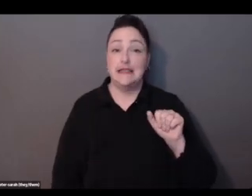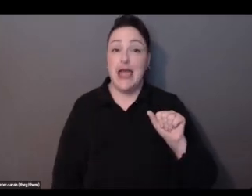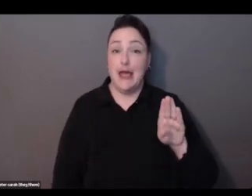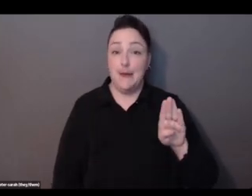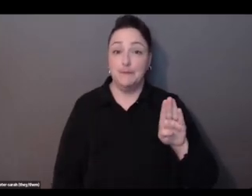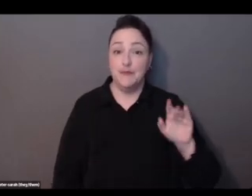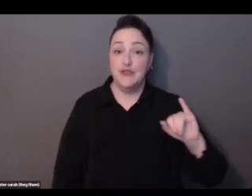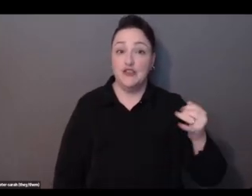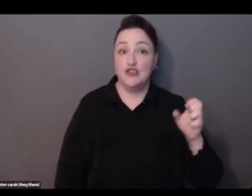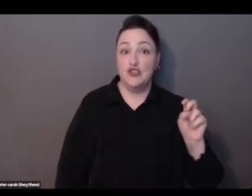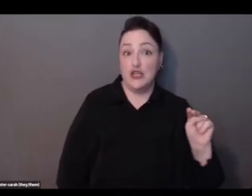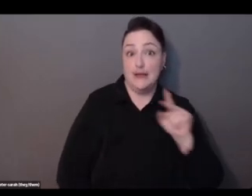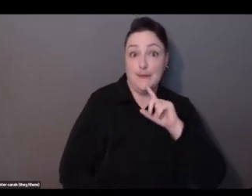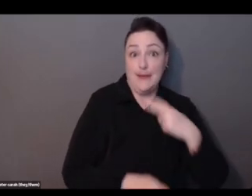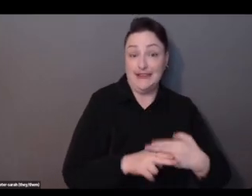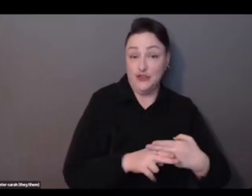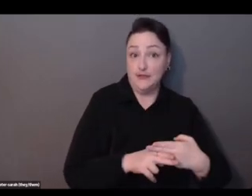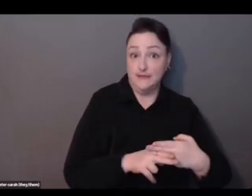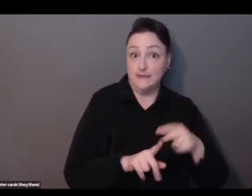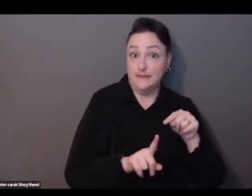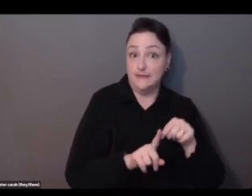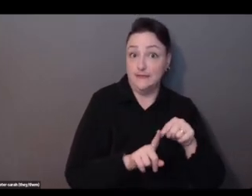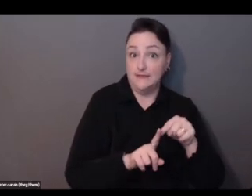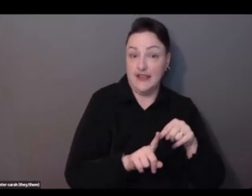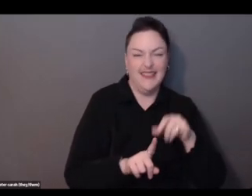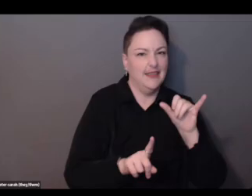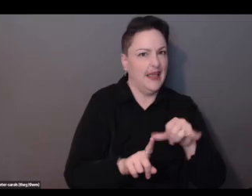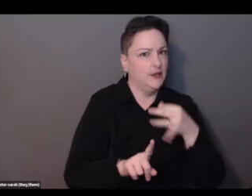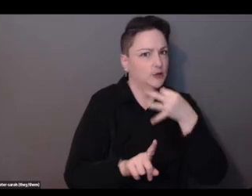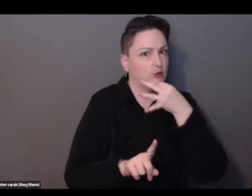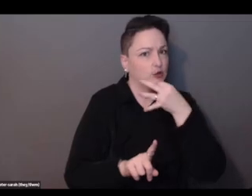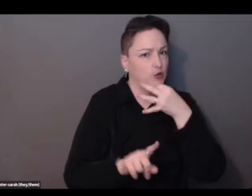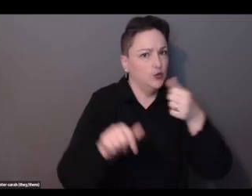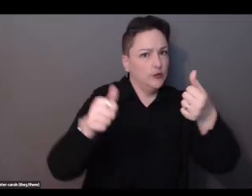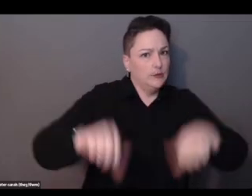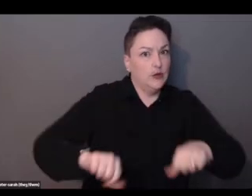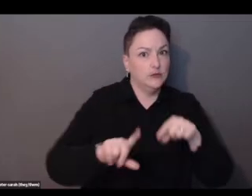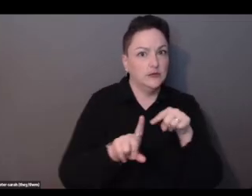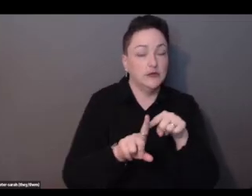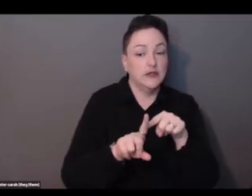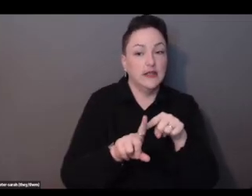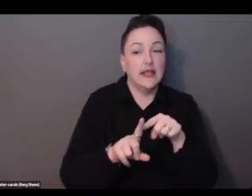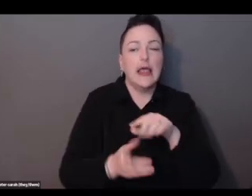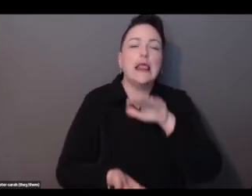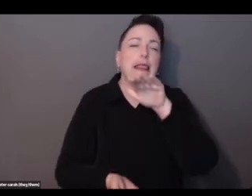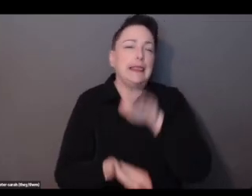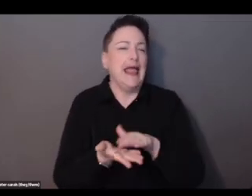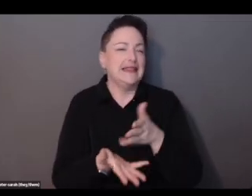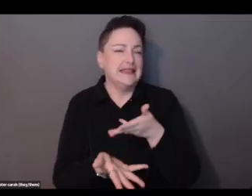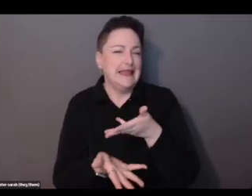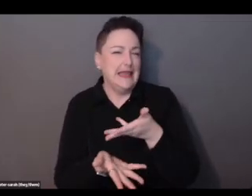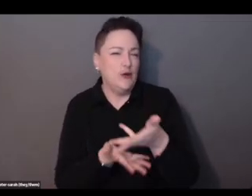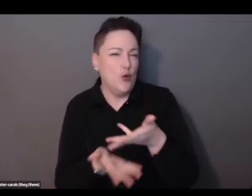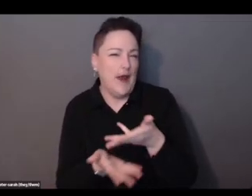that is going to be coming soon. It may be slightly less interactive than the current tabs,